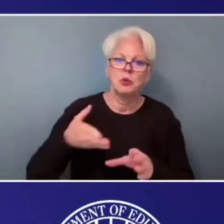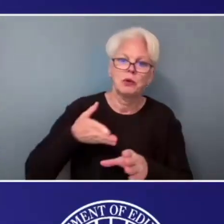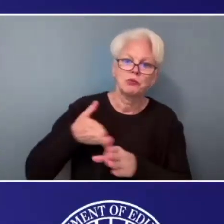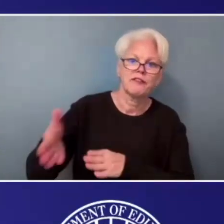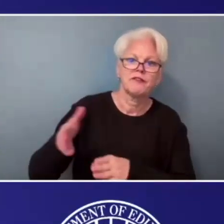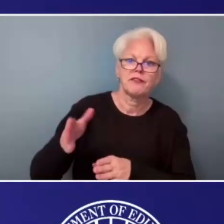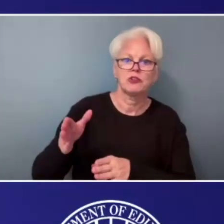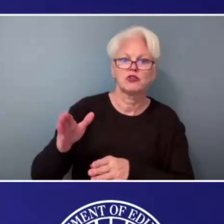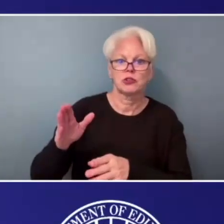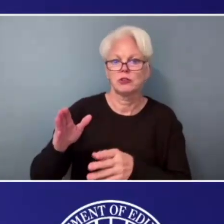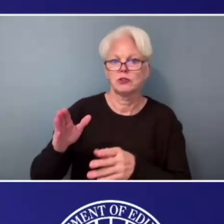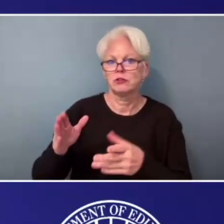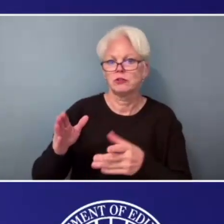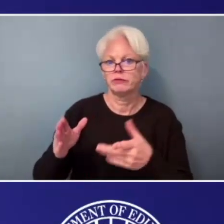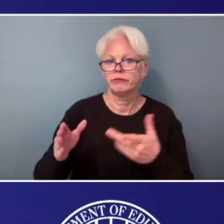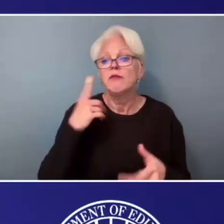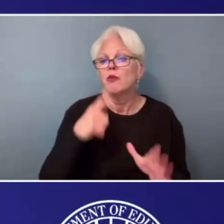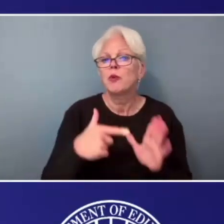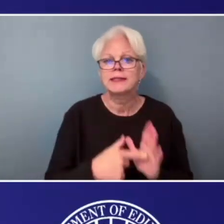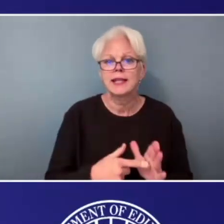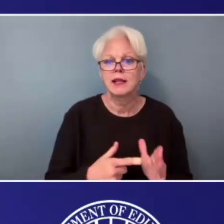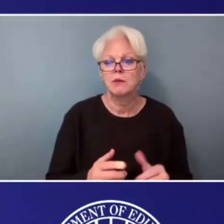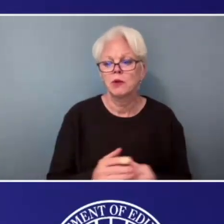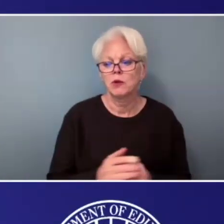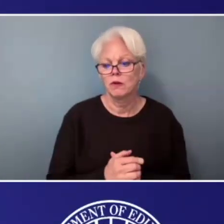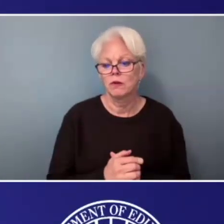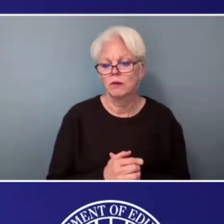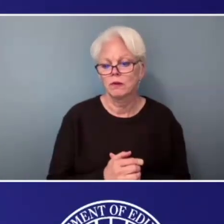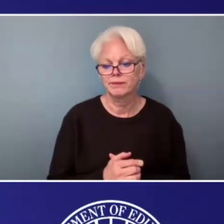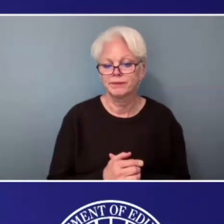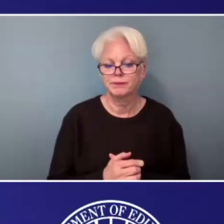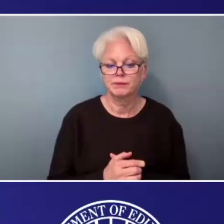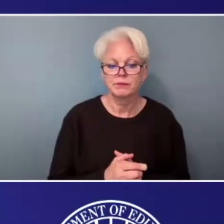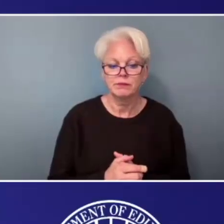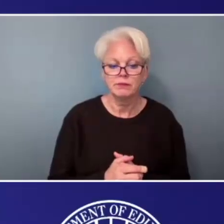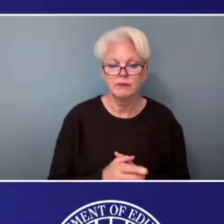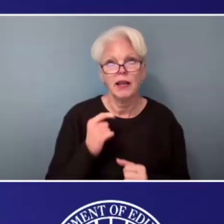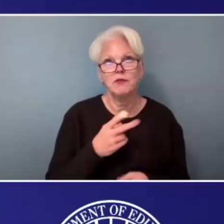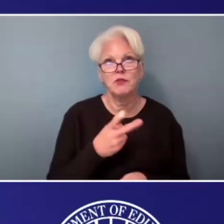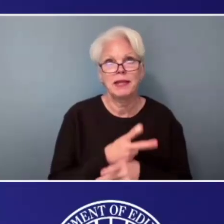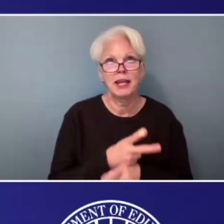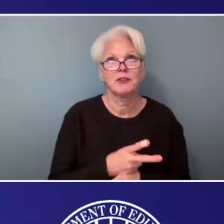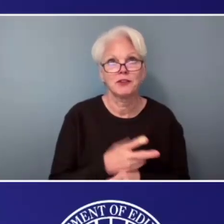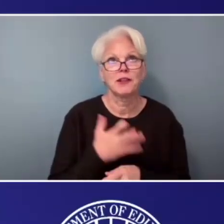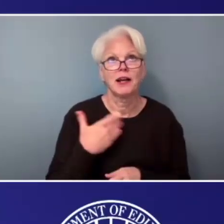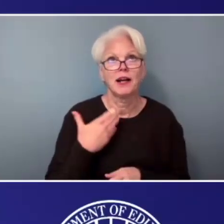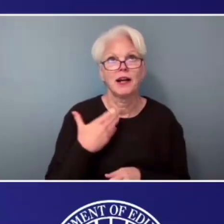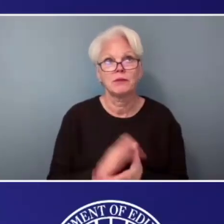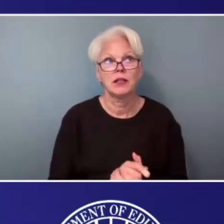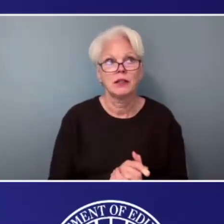So for example, in -- I need to be careful here. Well, no, no, like if you're getting a PhD